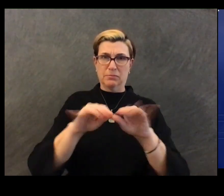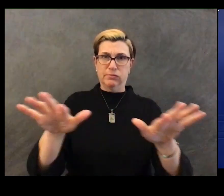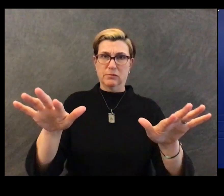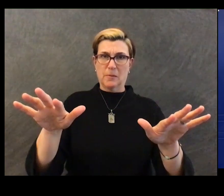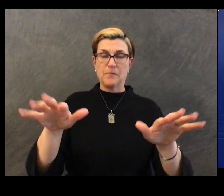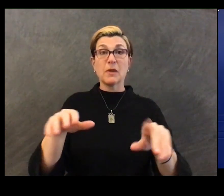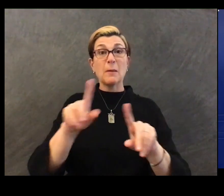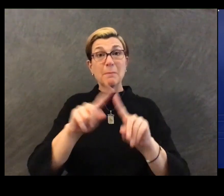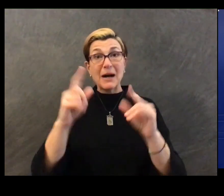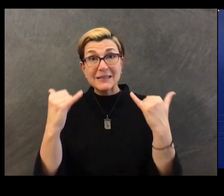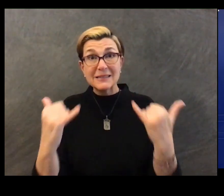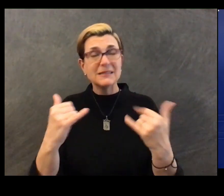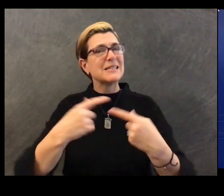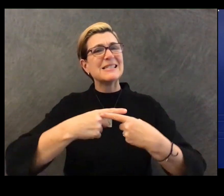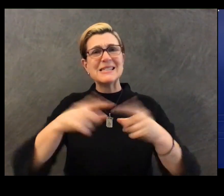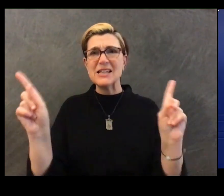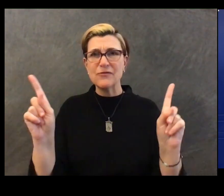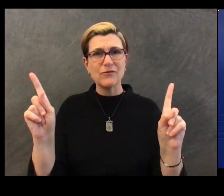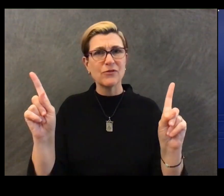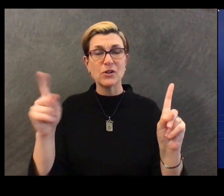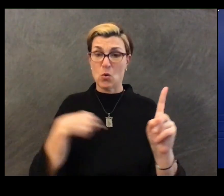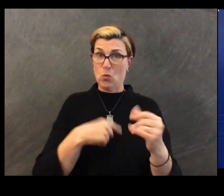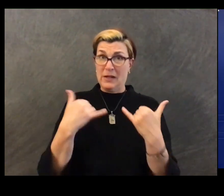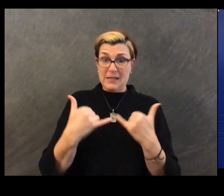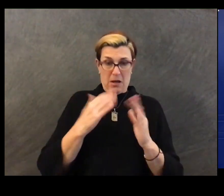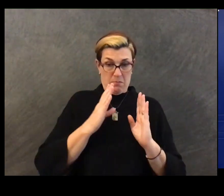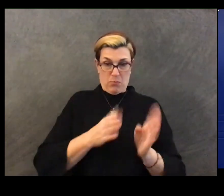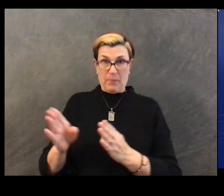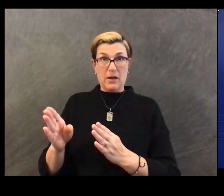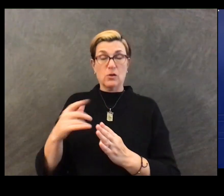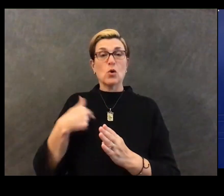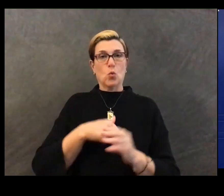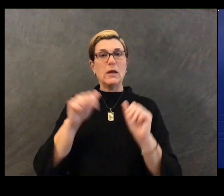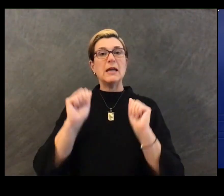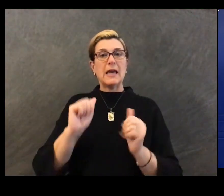sure that we stay in the containment mode for the upcoming fall and winter